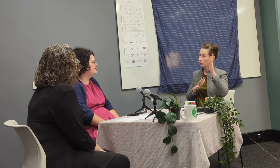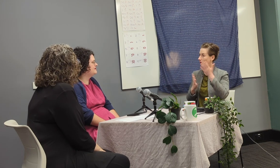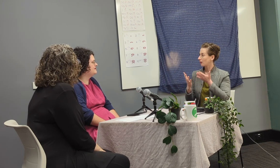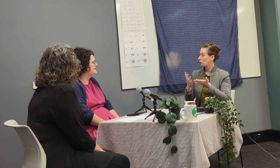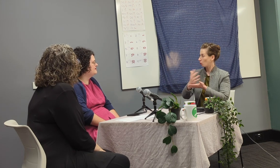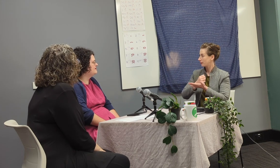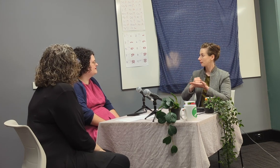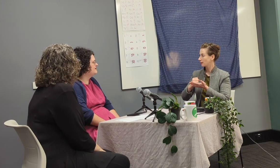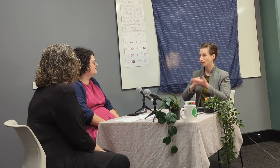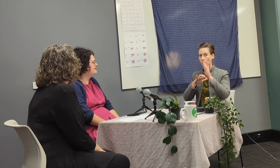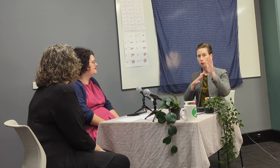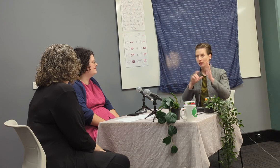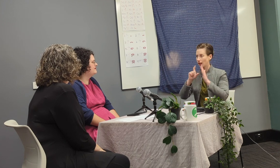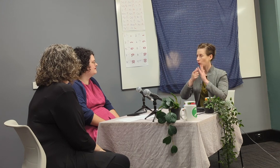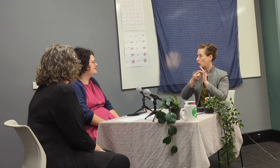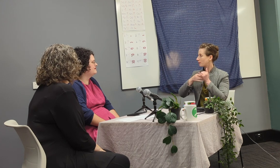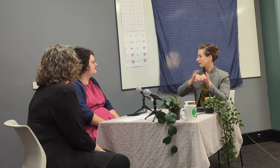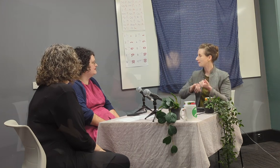He set up the Auslan Corpus.